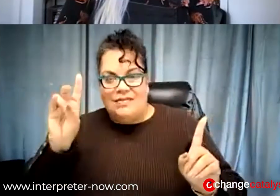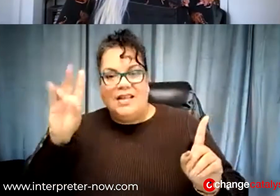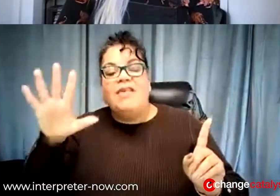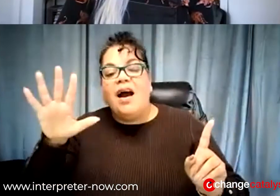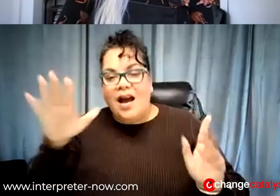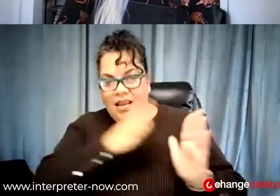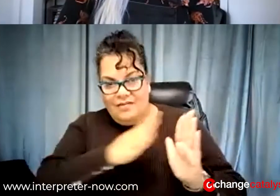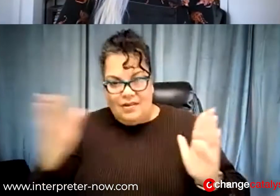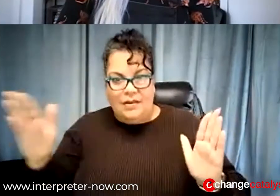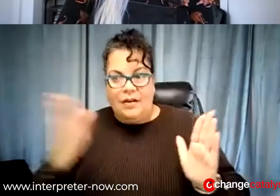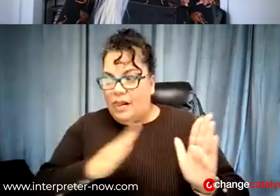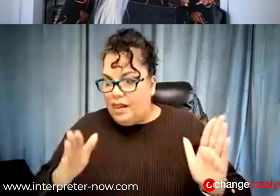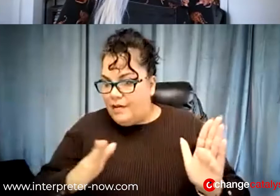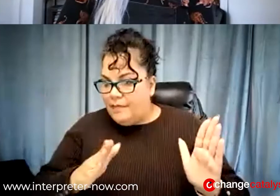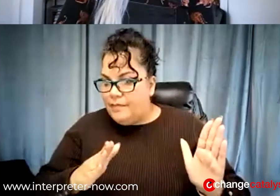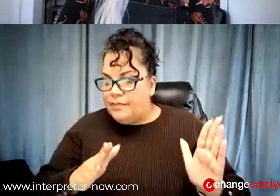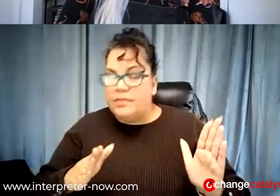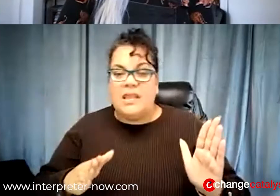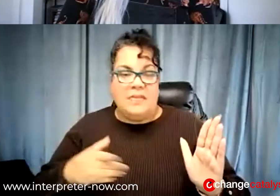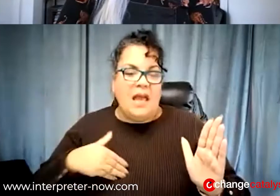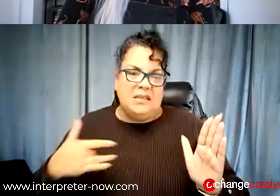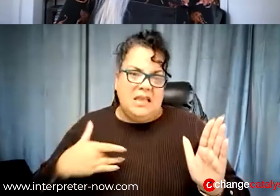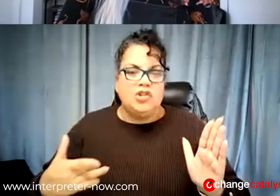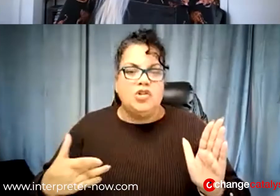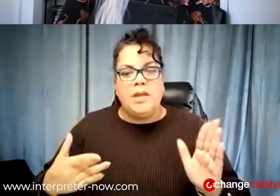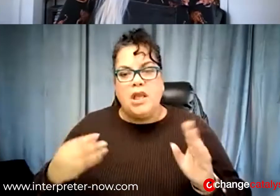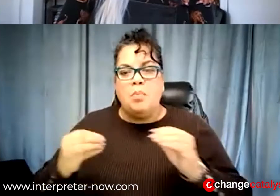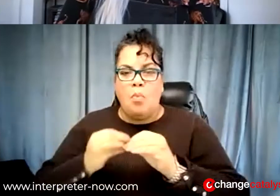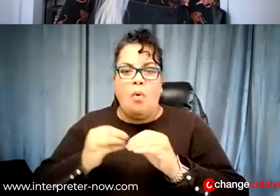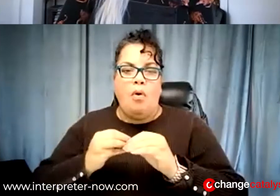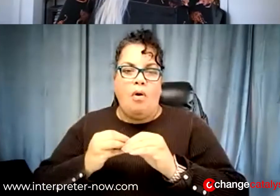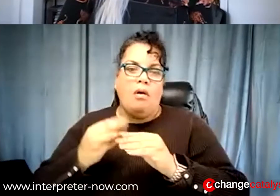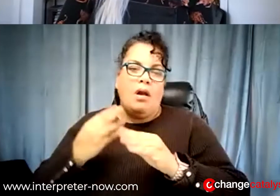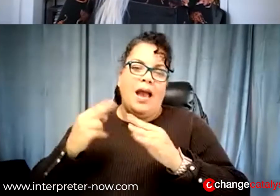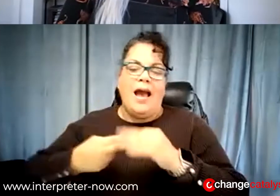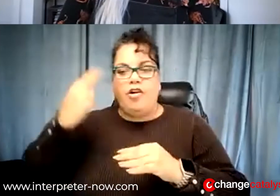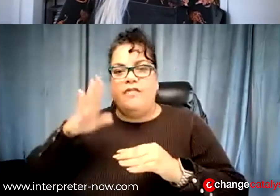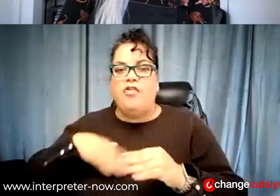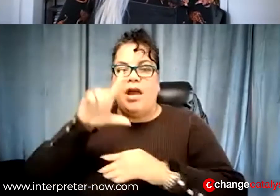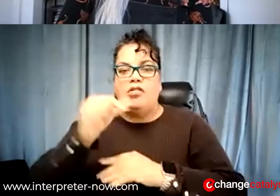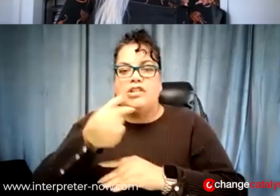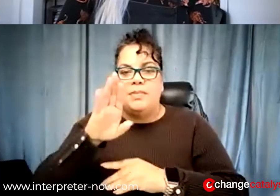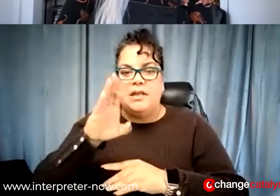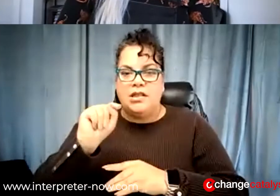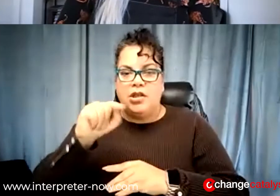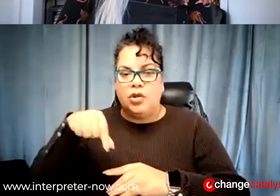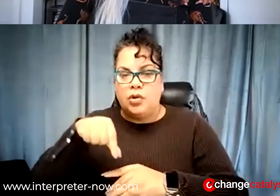I think we indexed kind of higher than US averages for LGBTQIA and disability, different